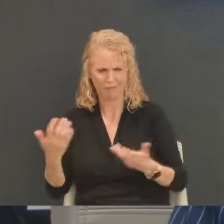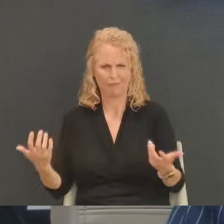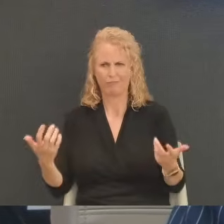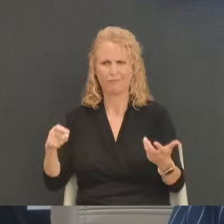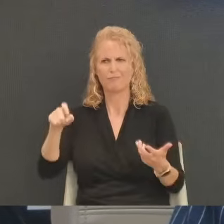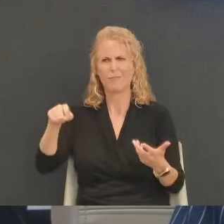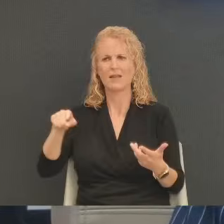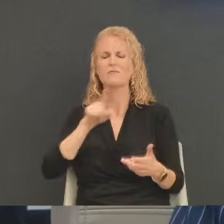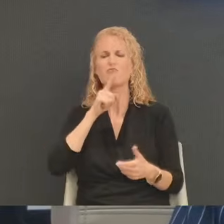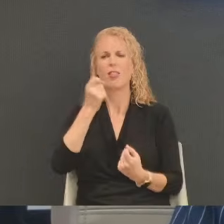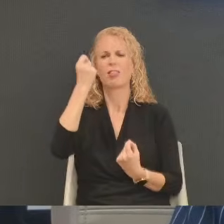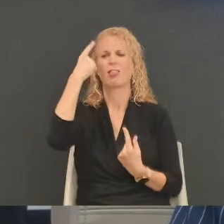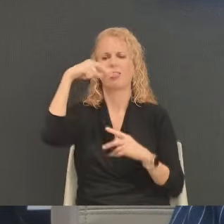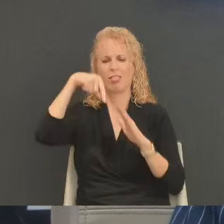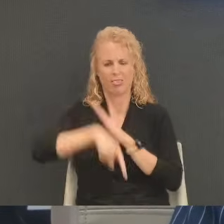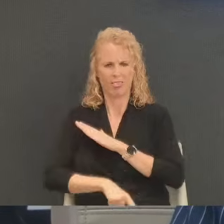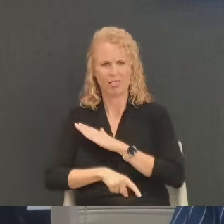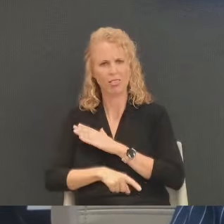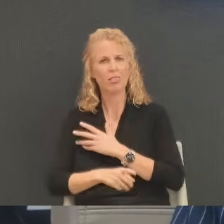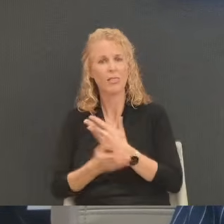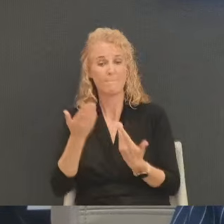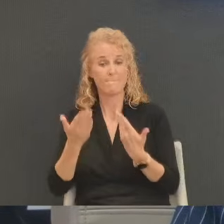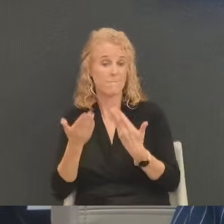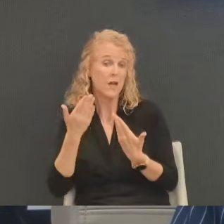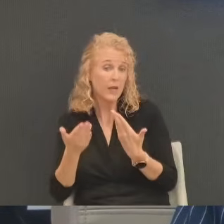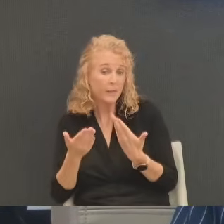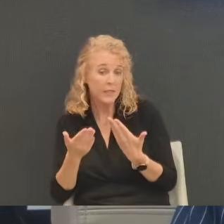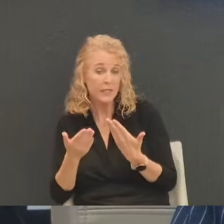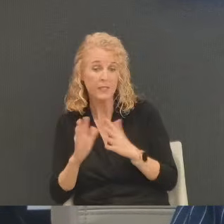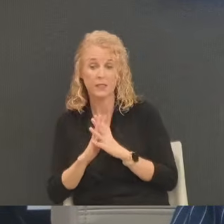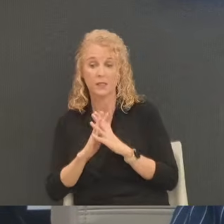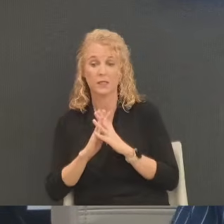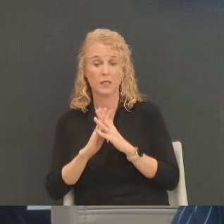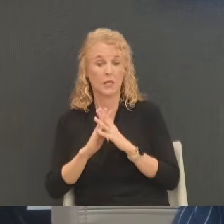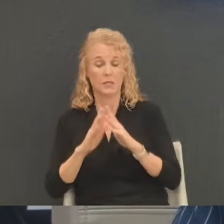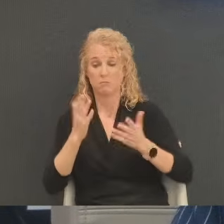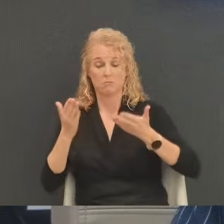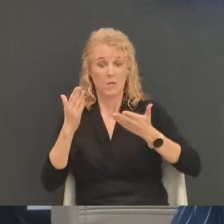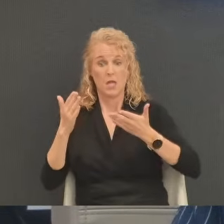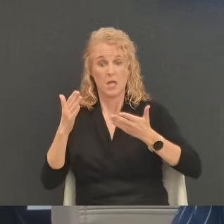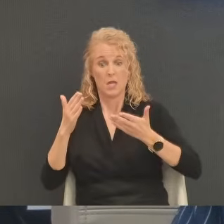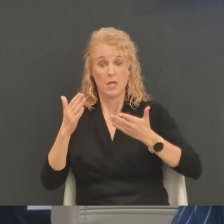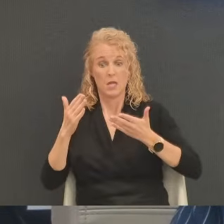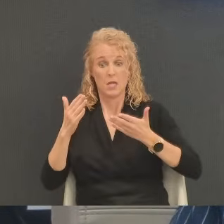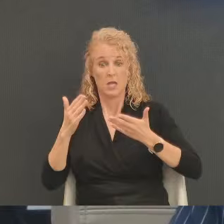understand this stuff. And maybe there's a there's you know we we send them to you Mr. Ludo. Then you